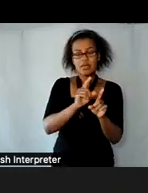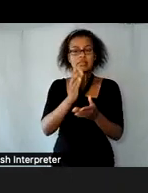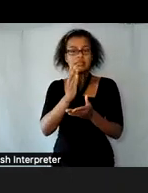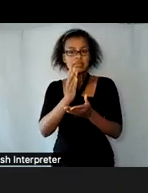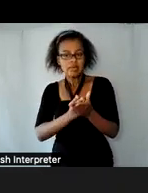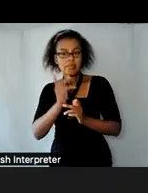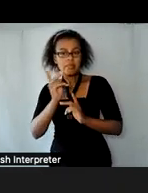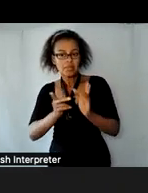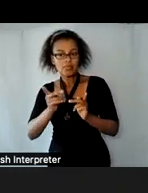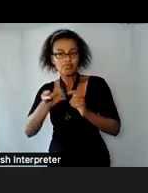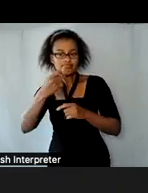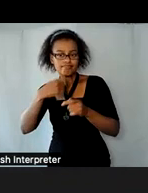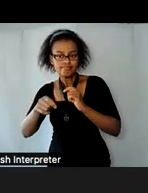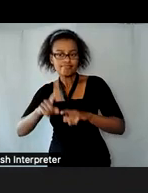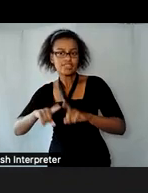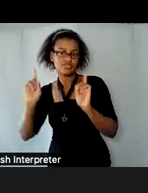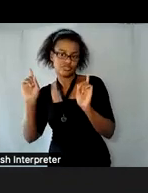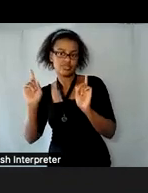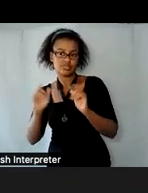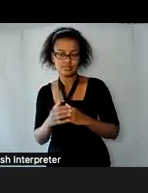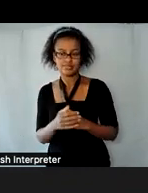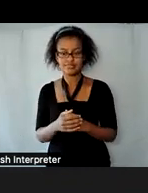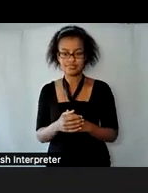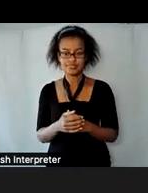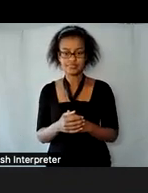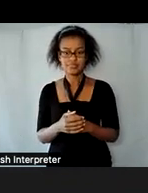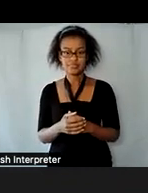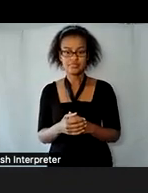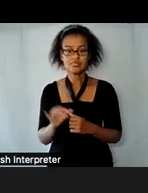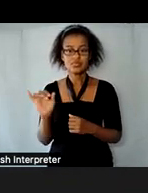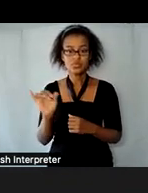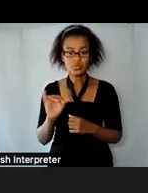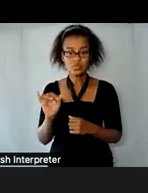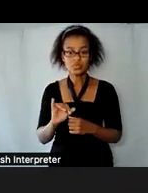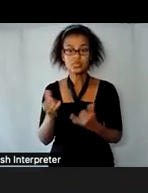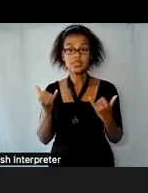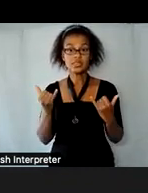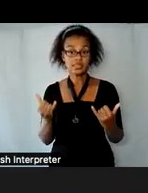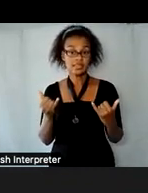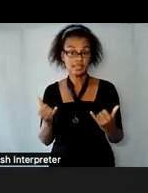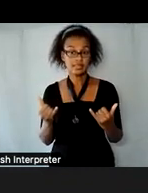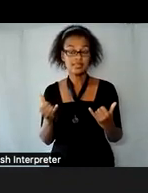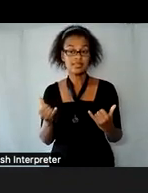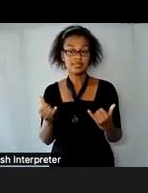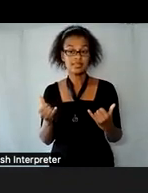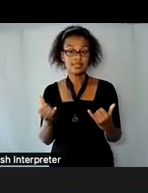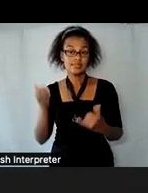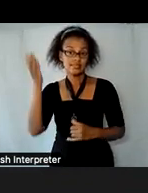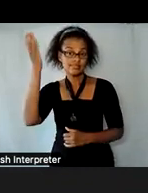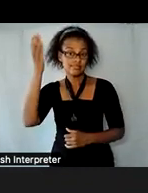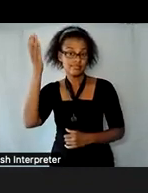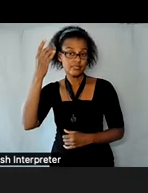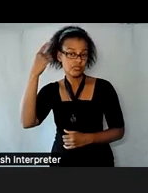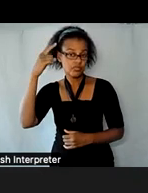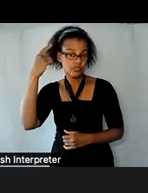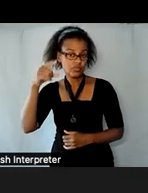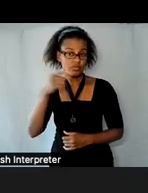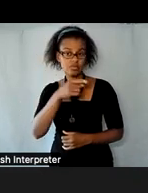Probably not. Also, this is a session to give everybody an idea about you know what the nature and